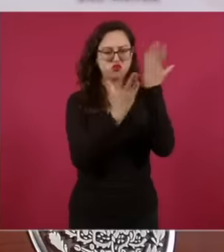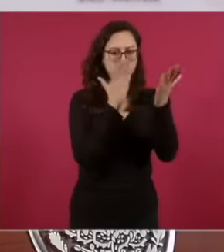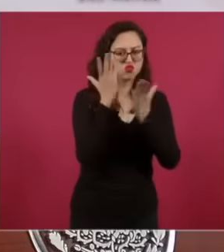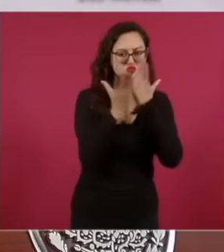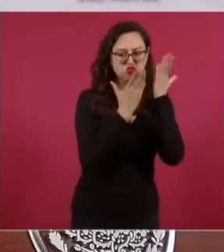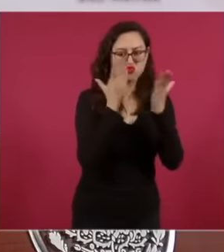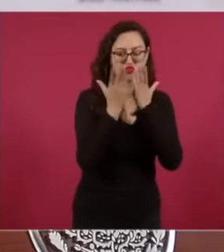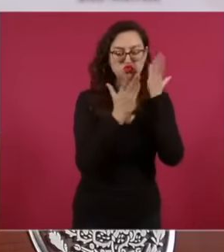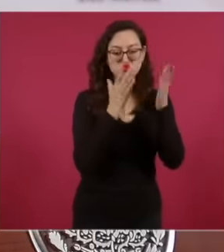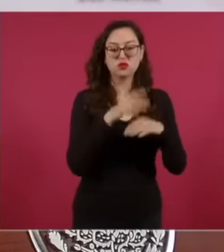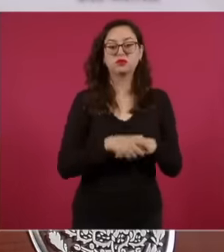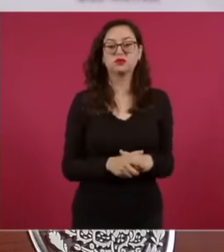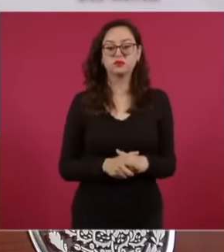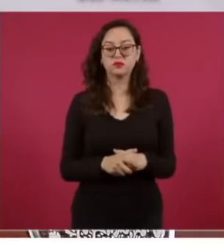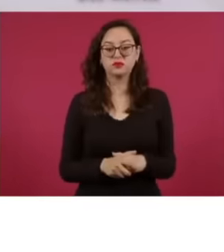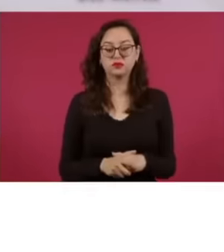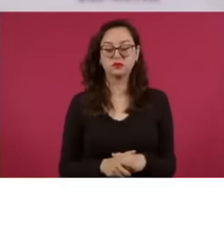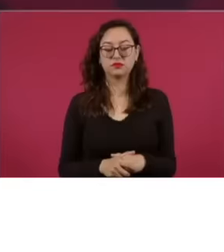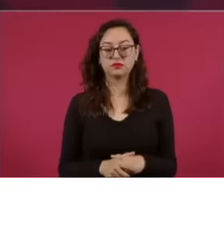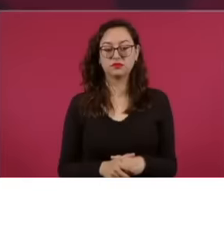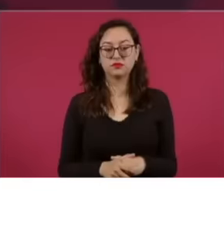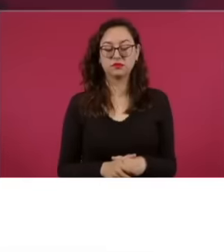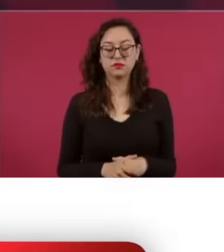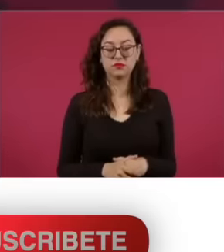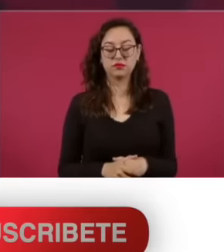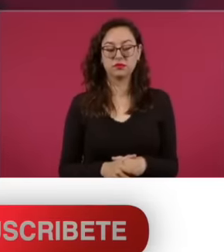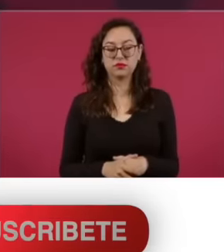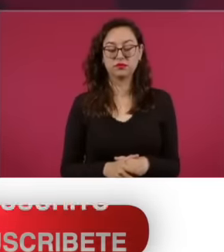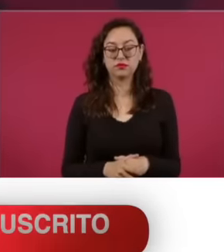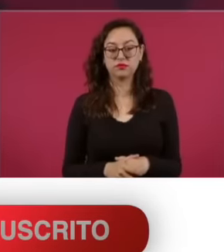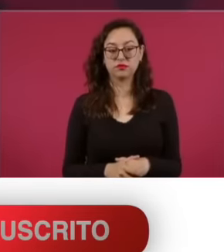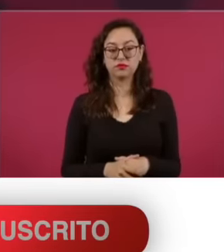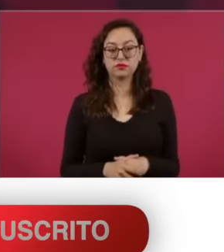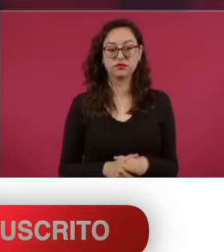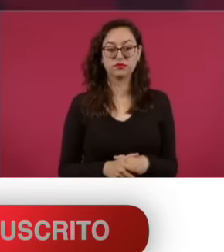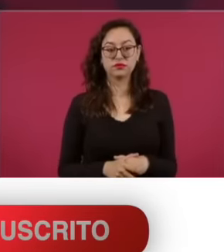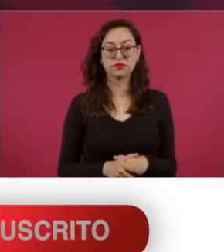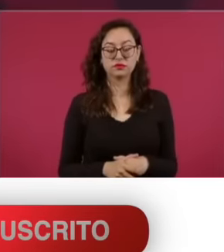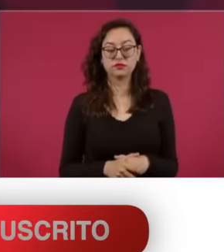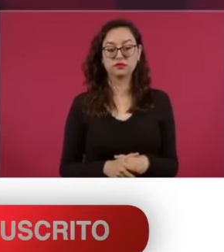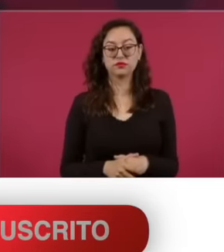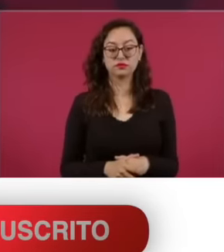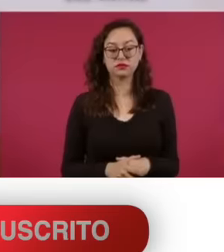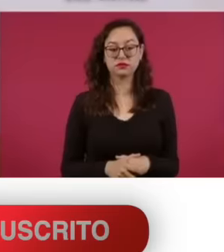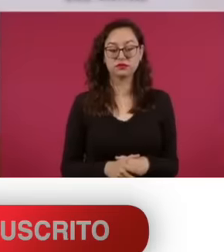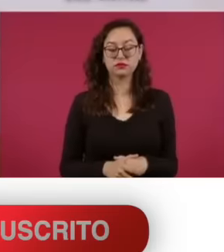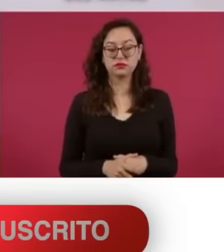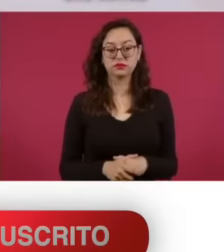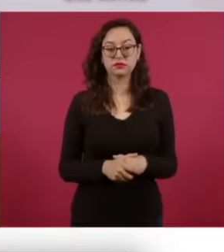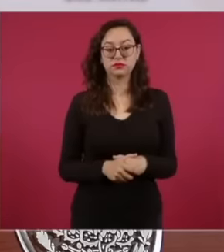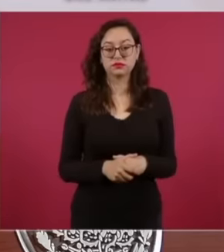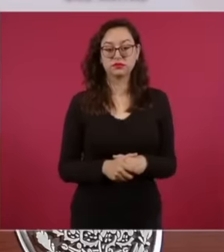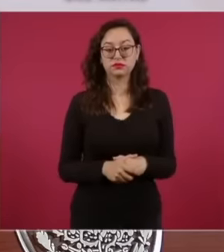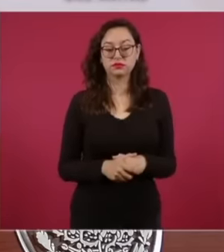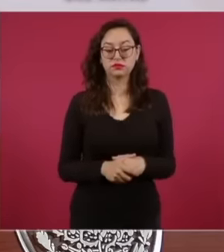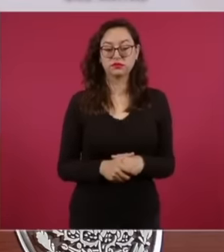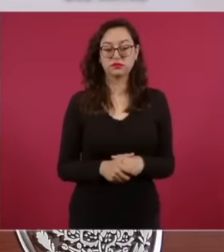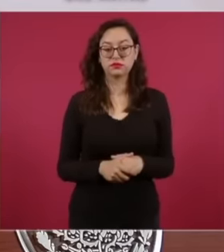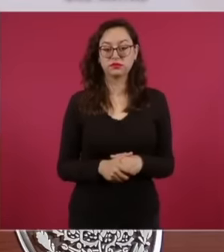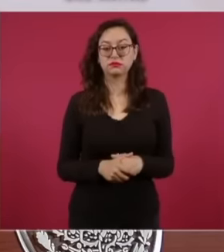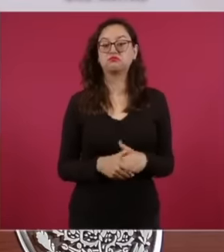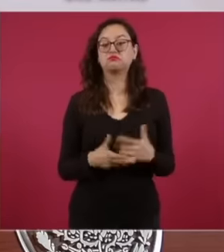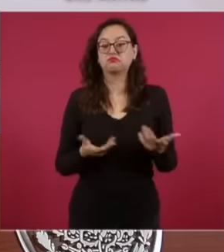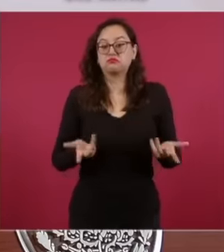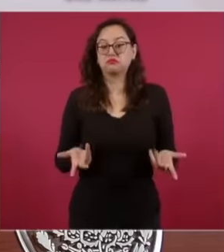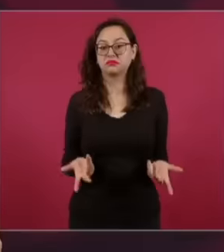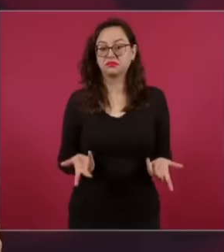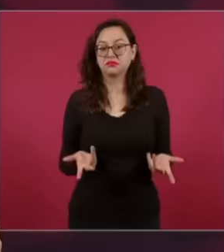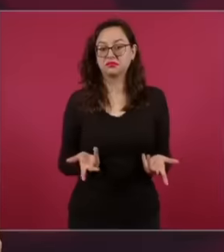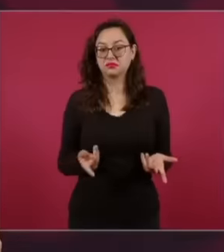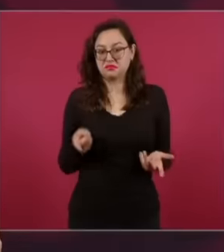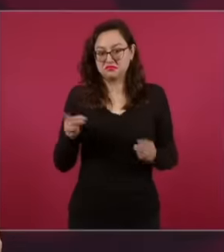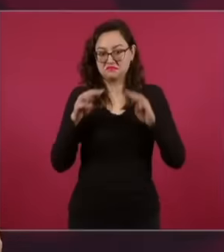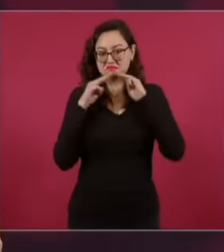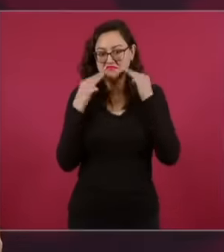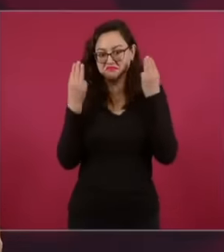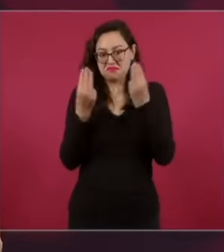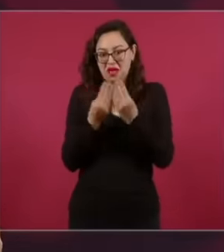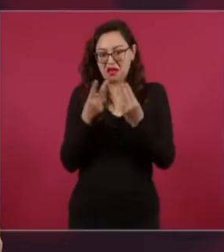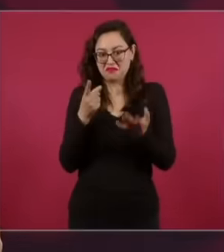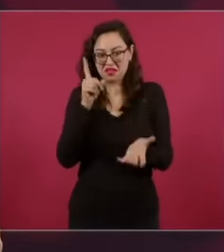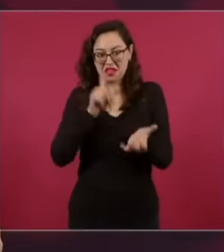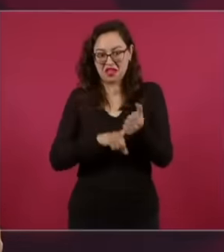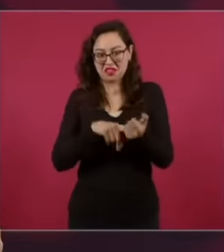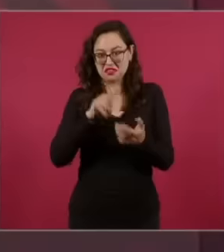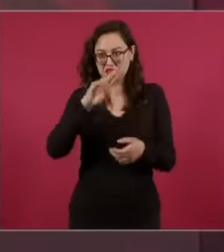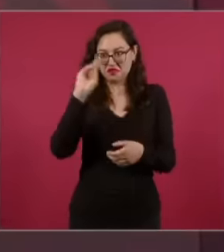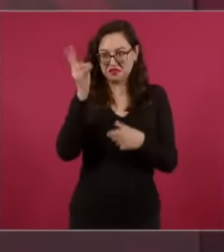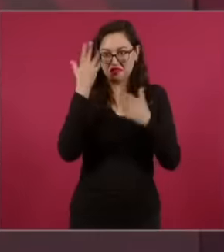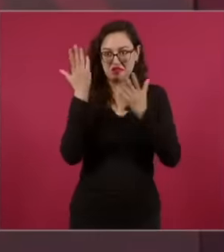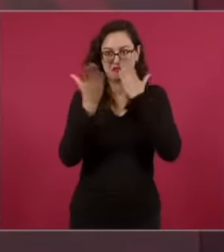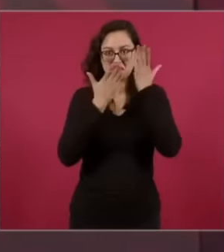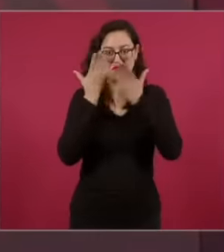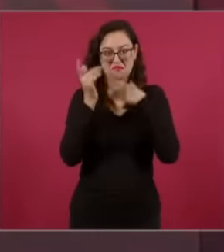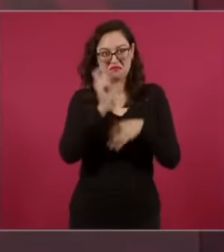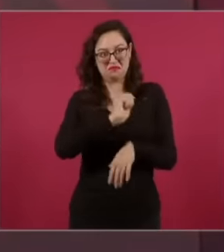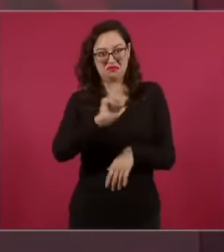Godfather It's one thing to be academic and another thing to be cultural and moral yesterday